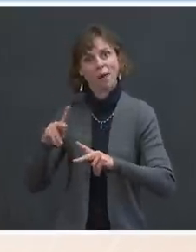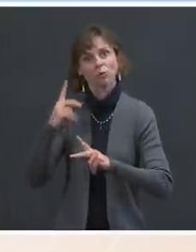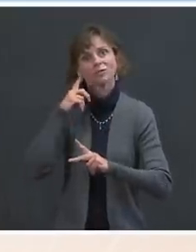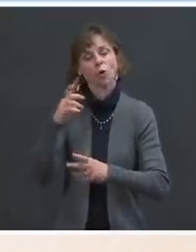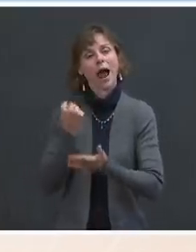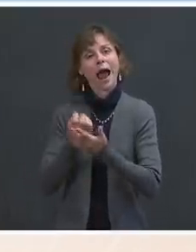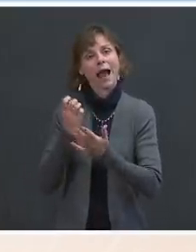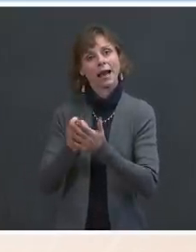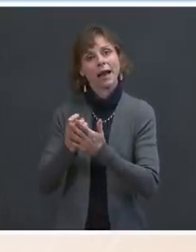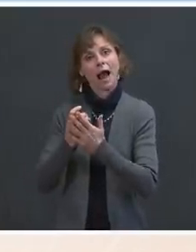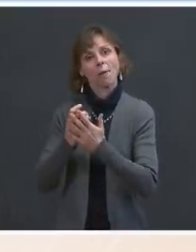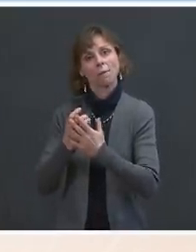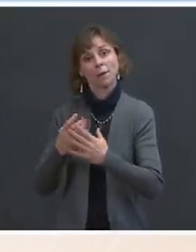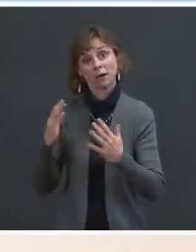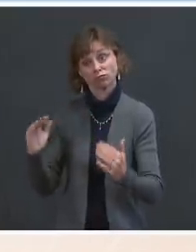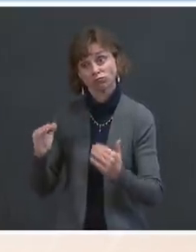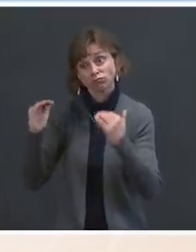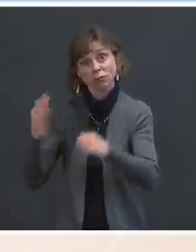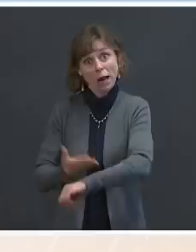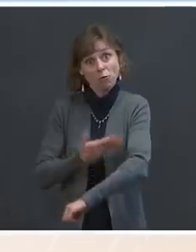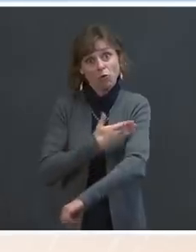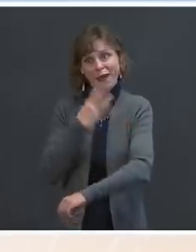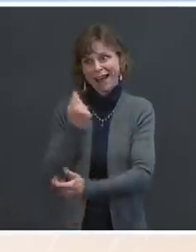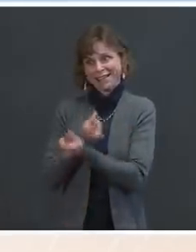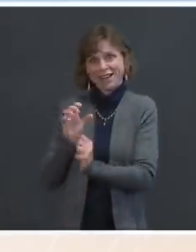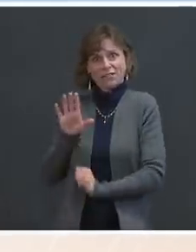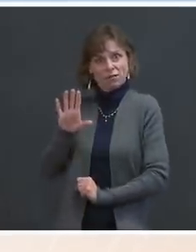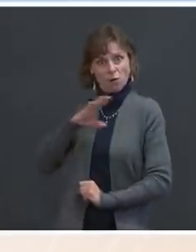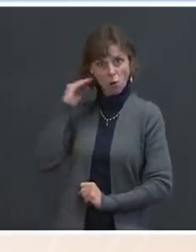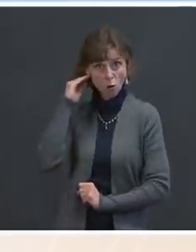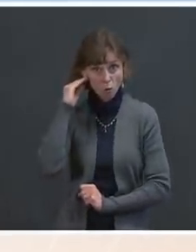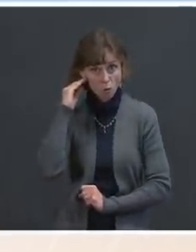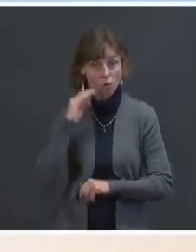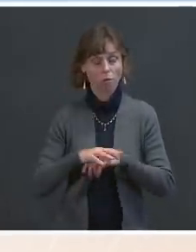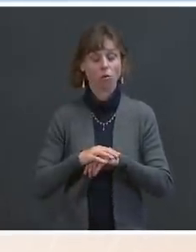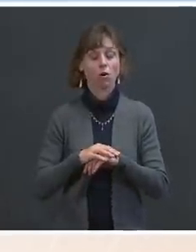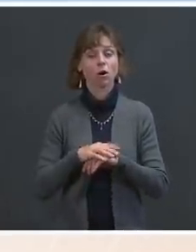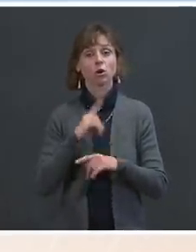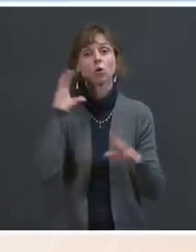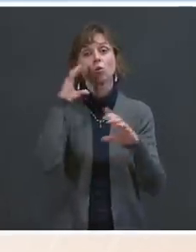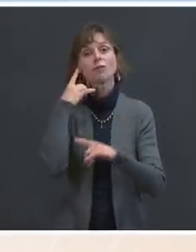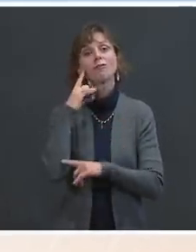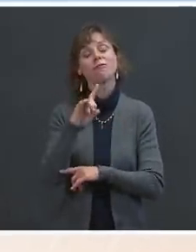The President has committed to seeking $4 billion over four years to address the root causes of migration,